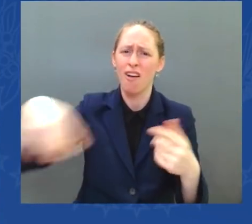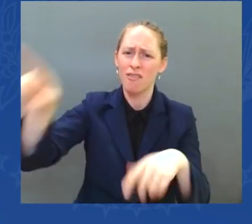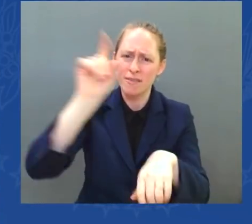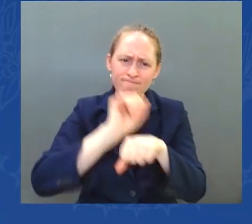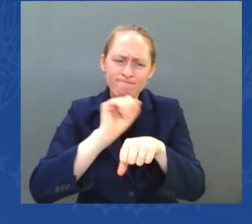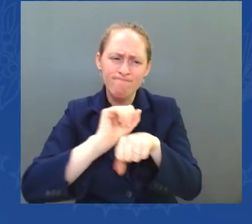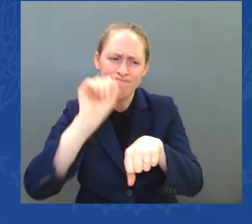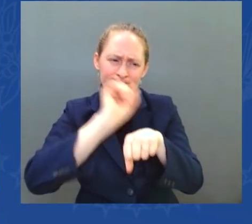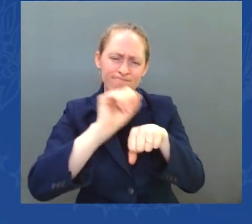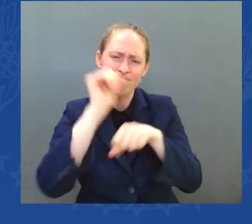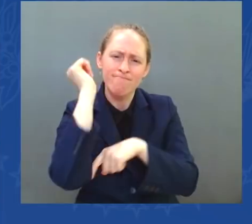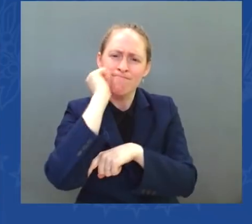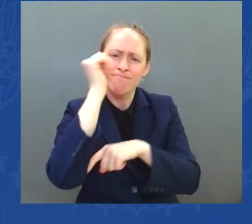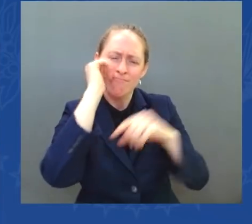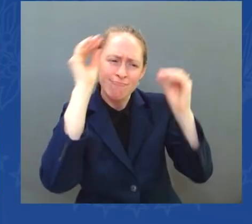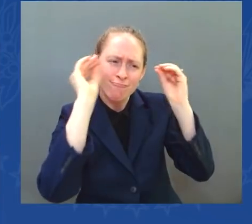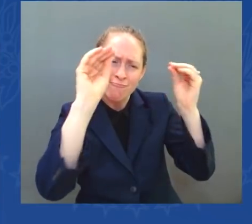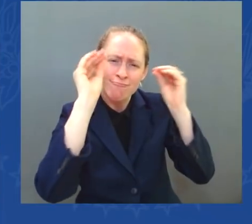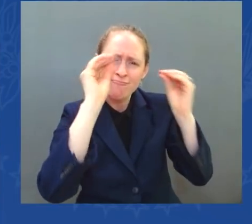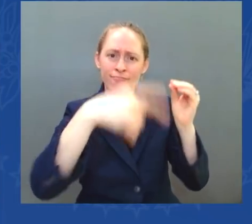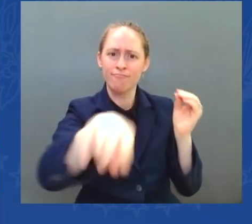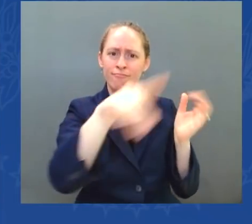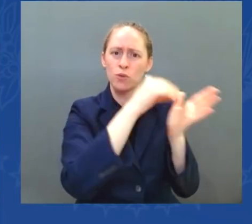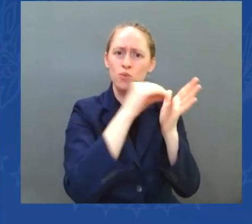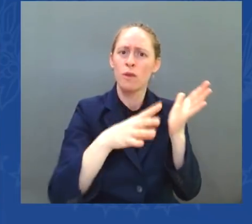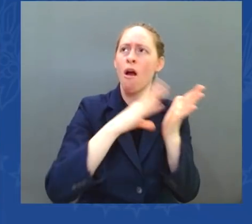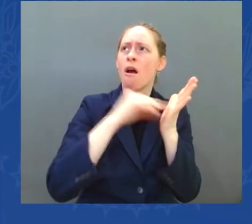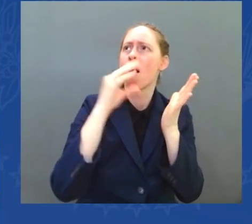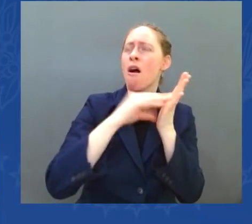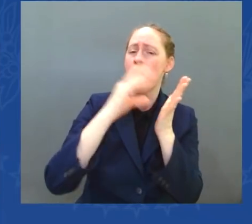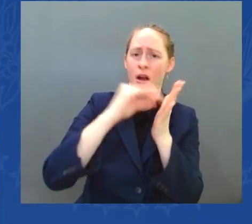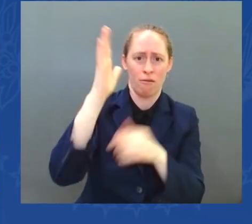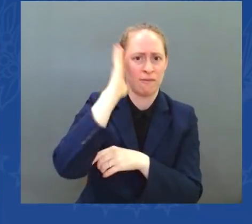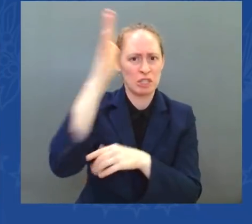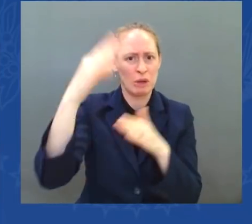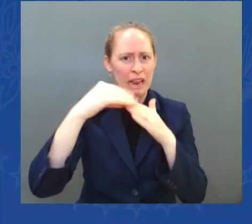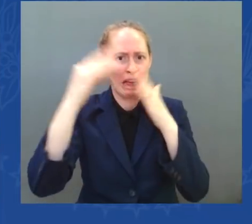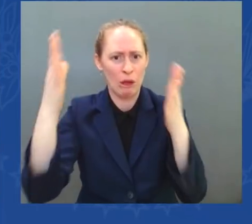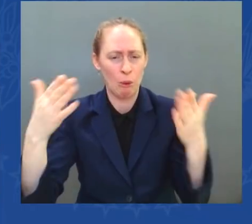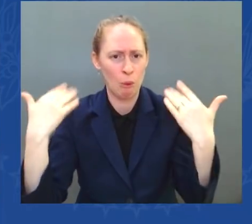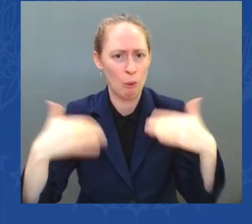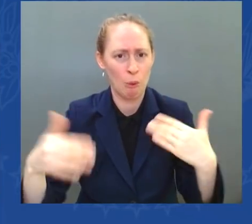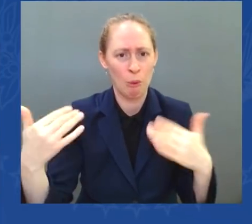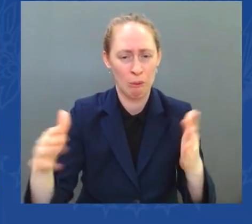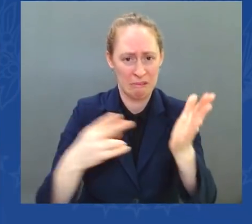I've been to a lot of university campuses. Matter of fact, for four years, I was a full professor at the University of Pennsylvania.